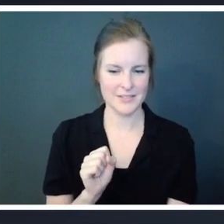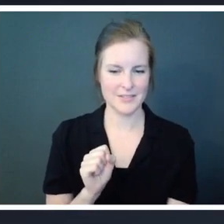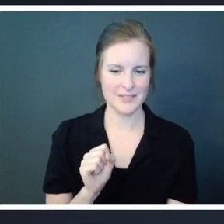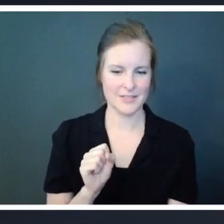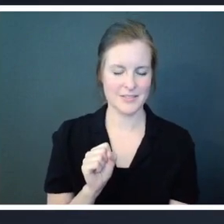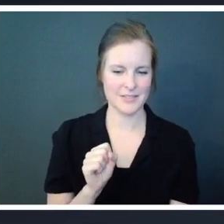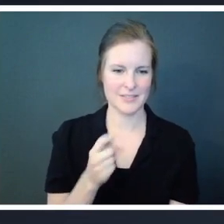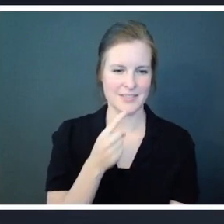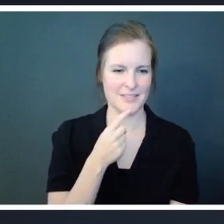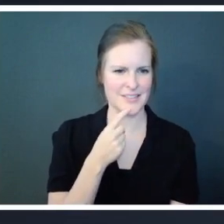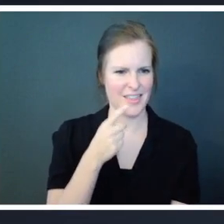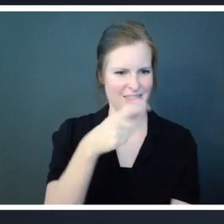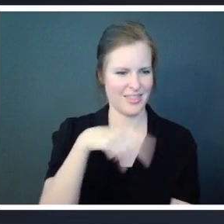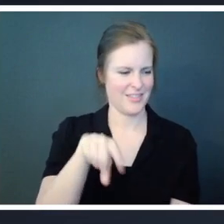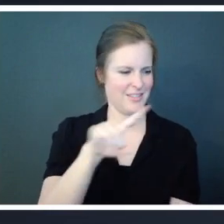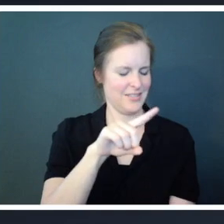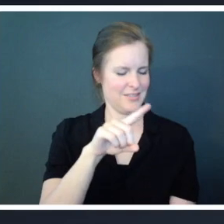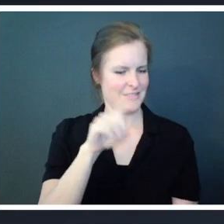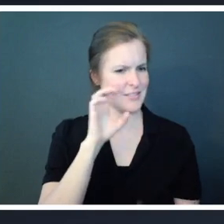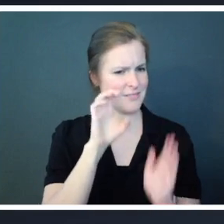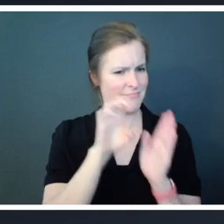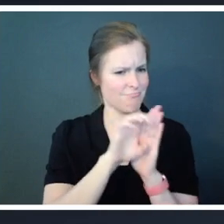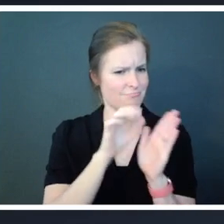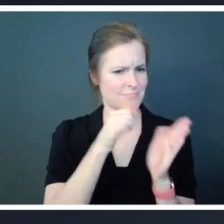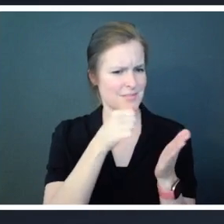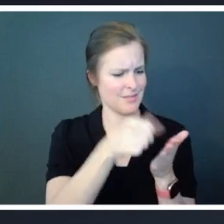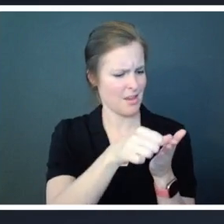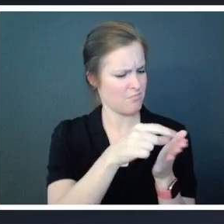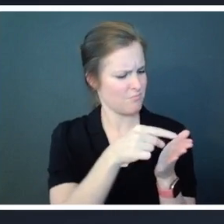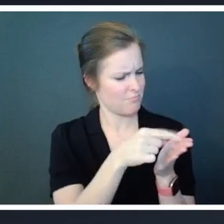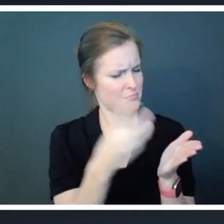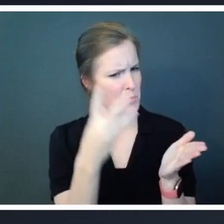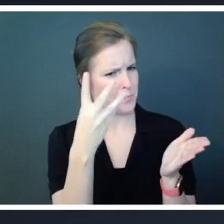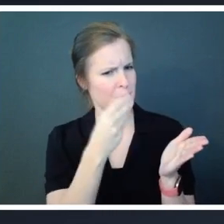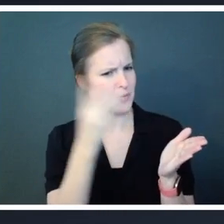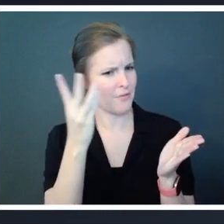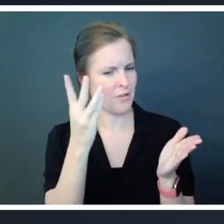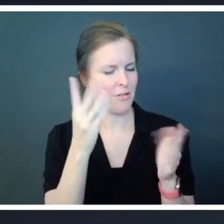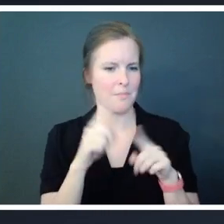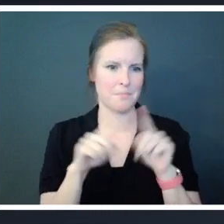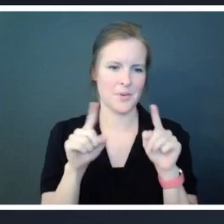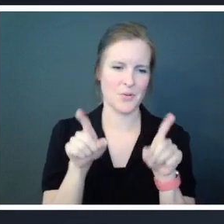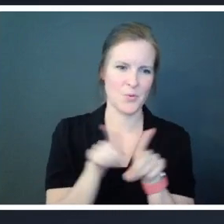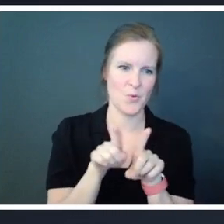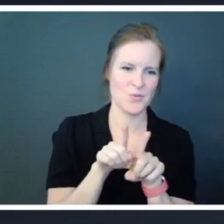these stamps also carry a message. Just as it is our privilege to enjoy the wonders of nature,